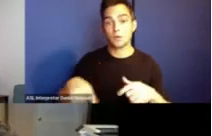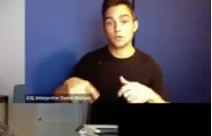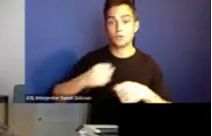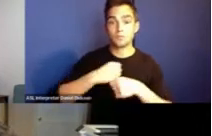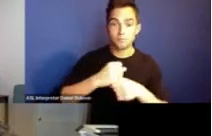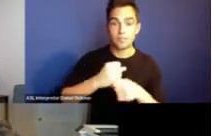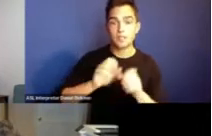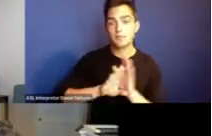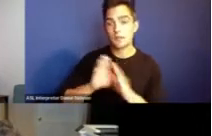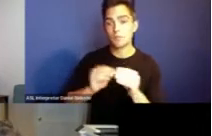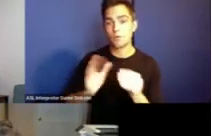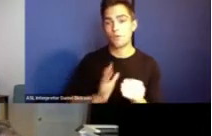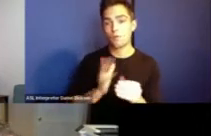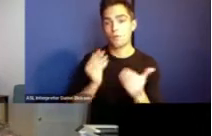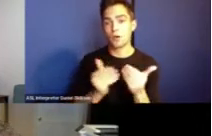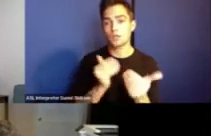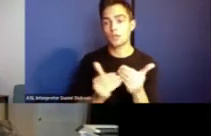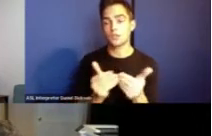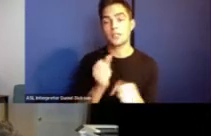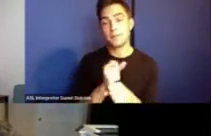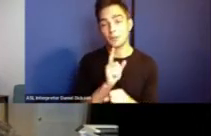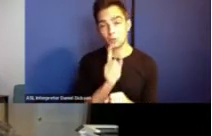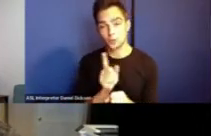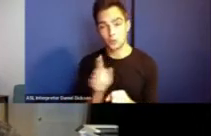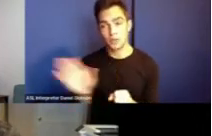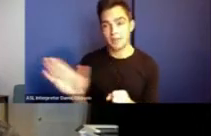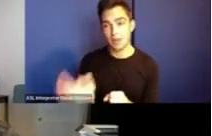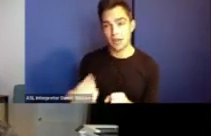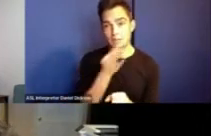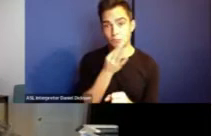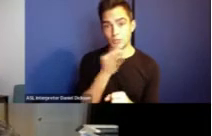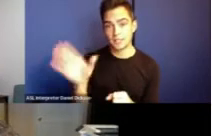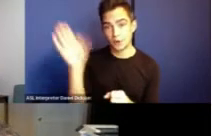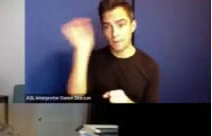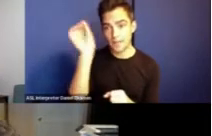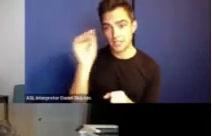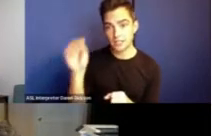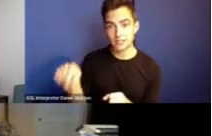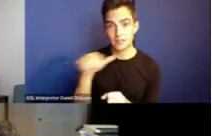a more formal process to ensure that their expertise and opinions were not only heard,